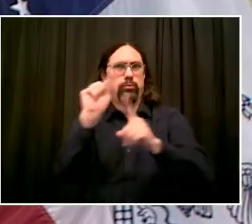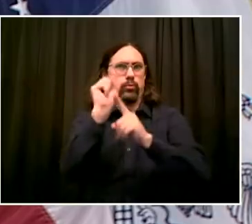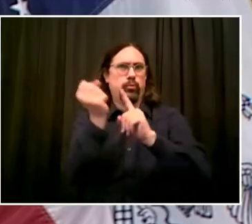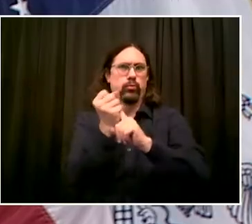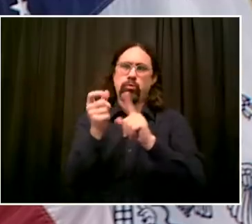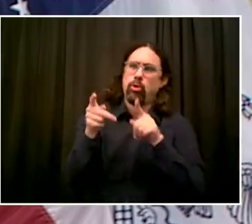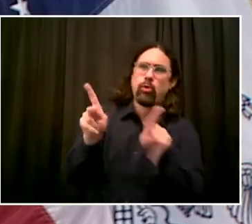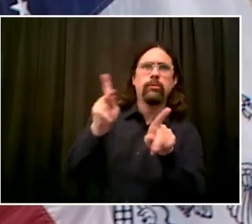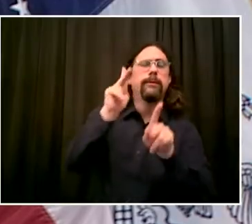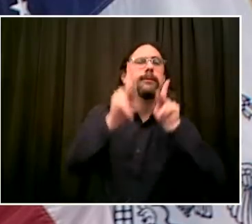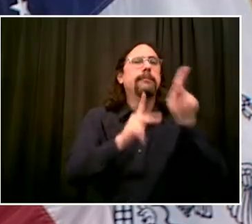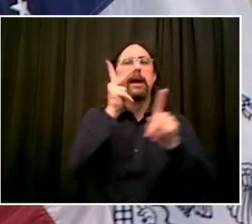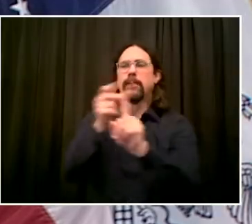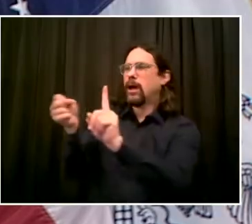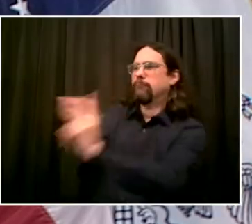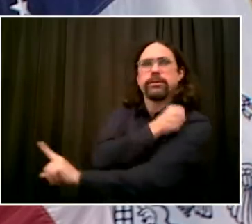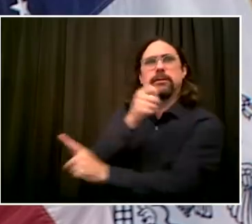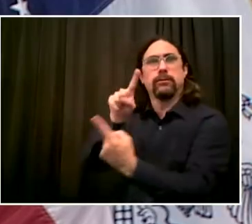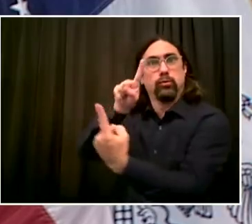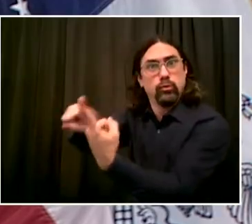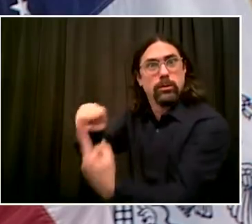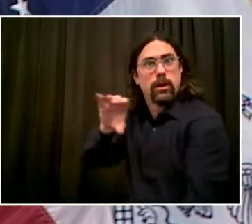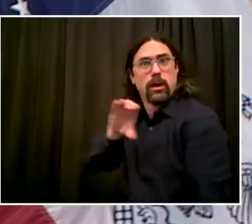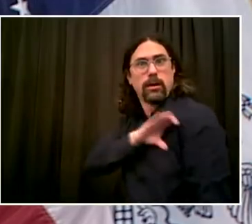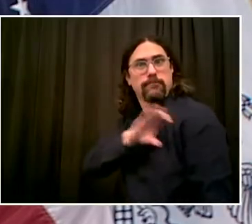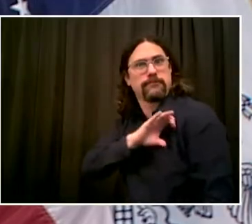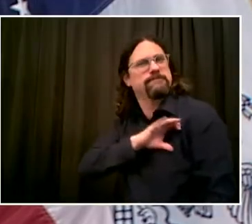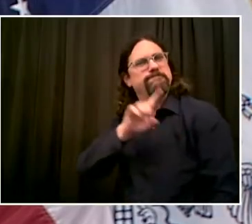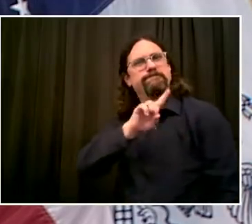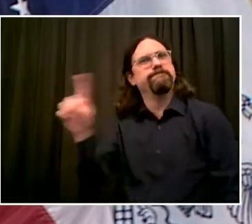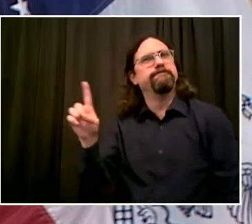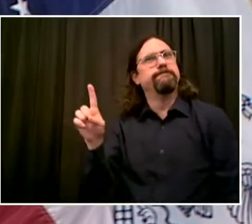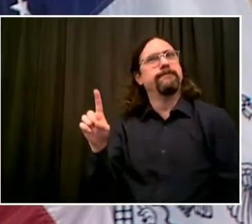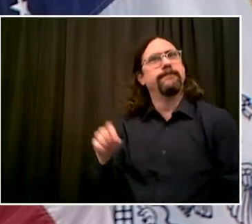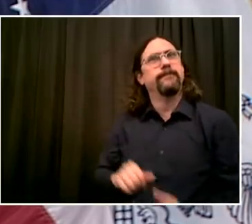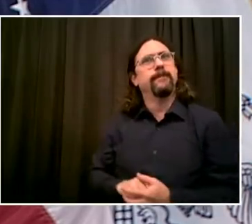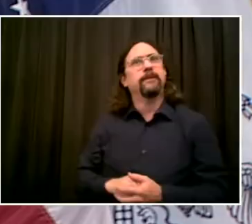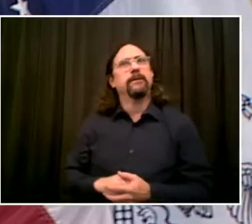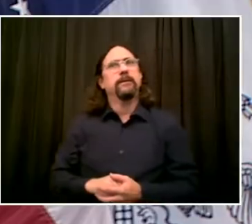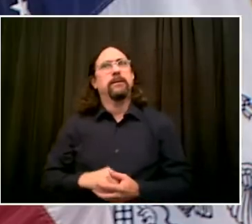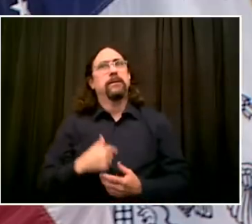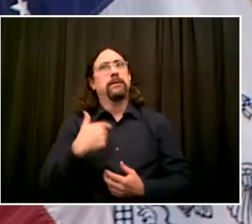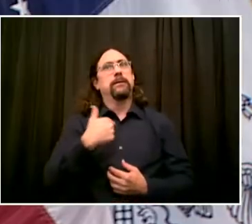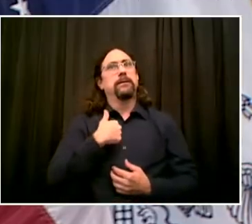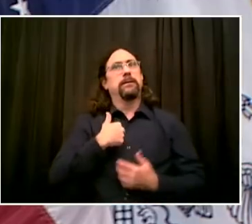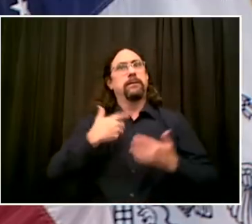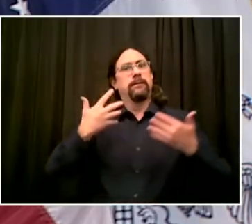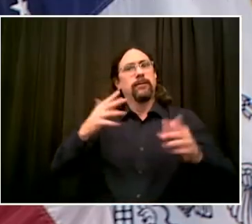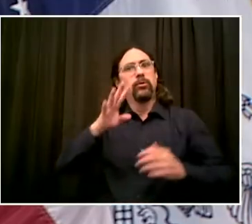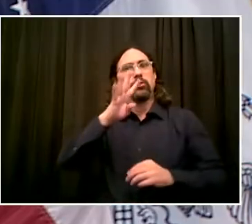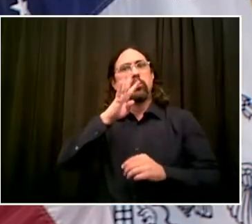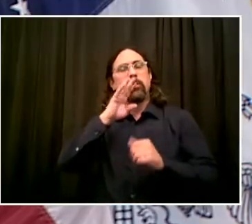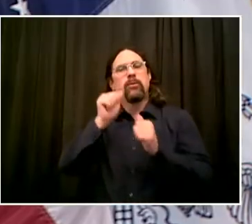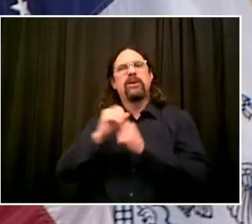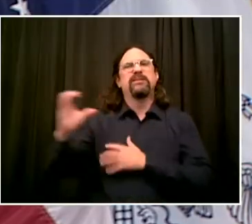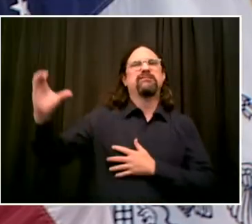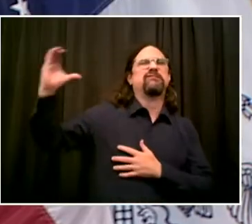ACCEPTABLE TO ATTACK A POLICE OFFICER, PERIOD. TI ALKED TO TRERY ONMAHAN